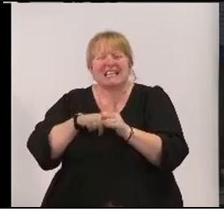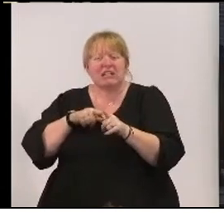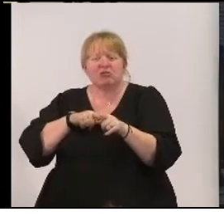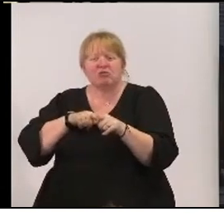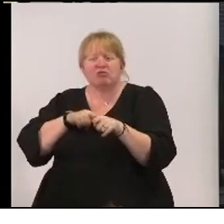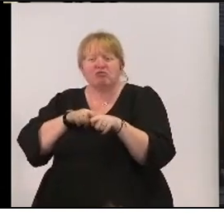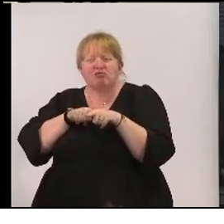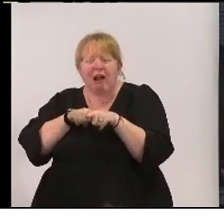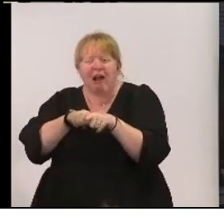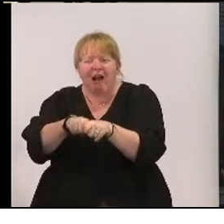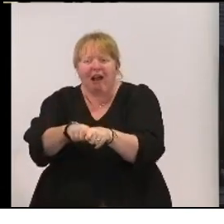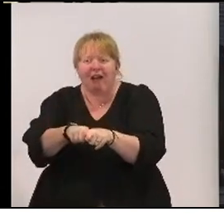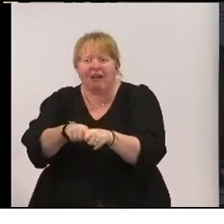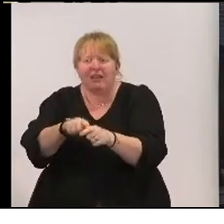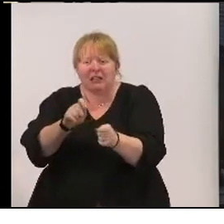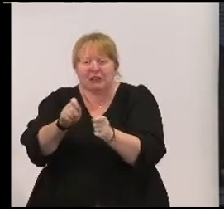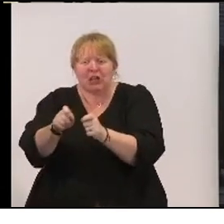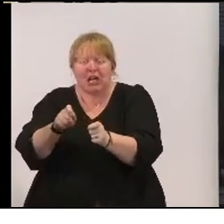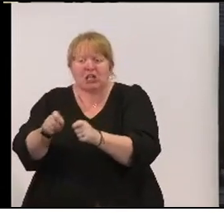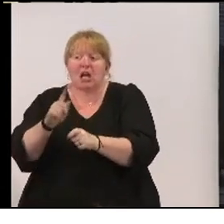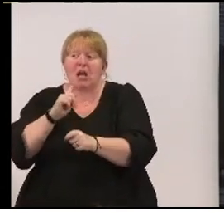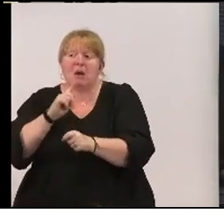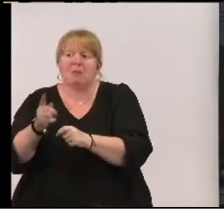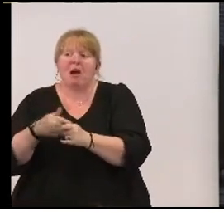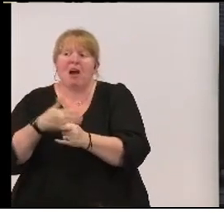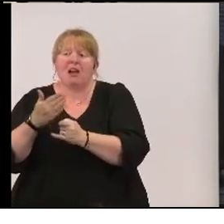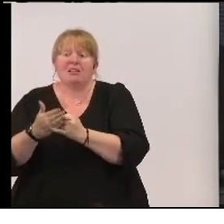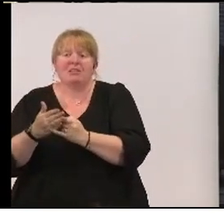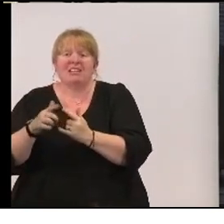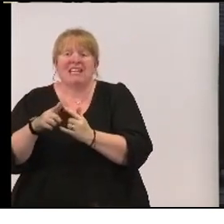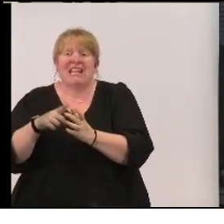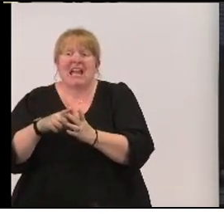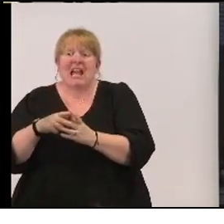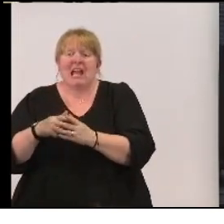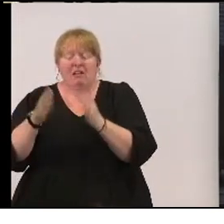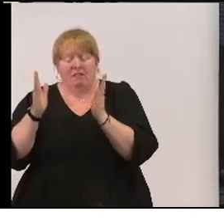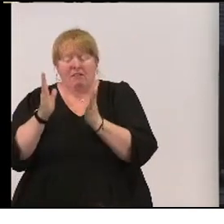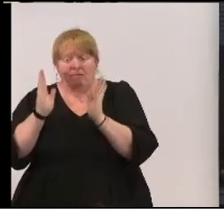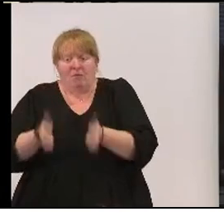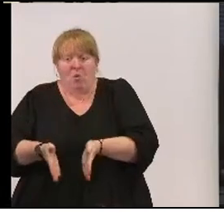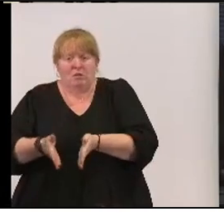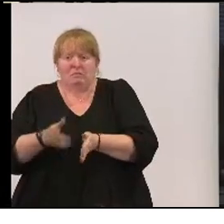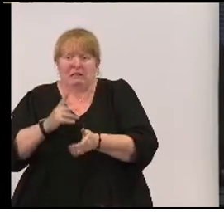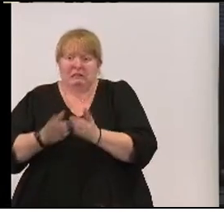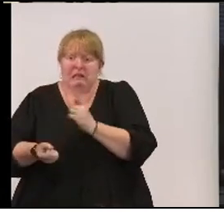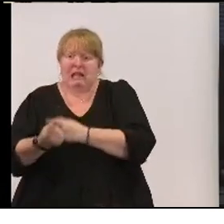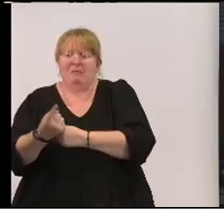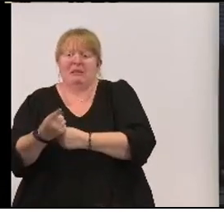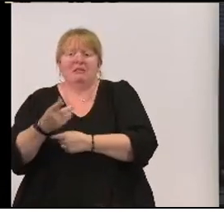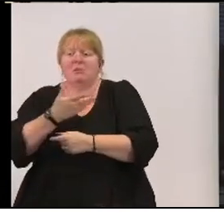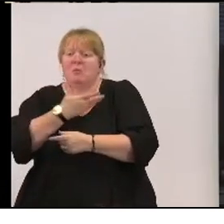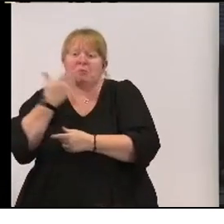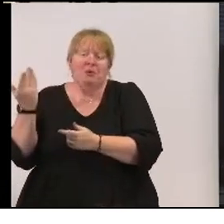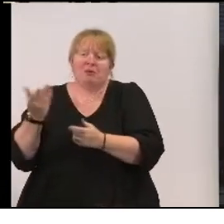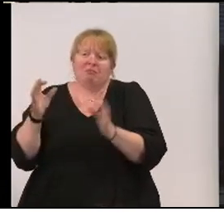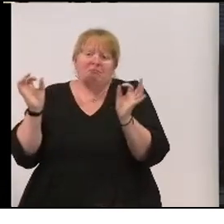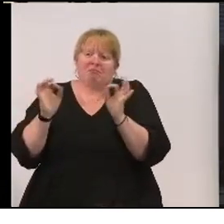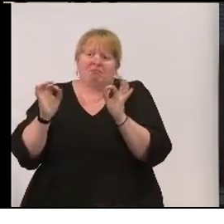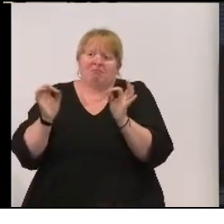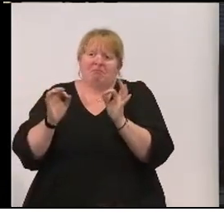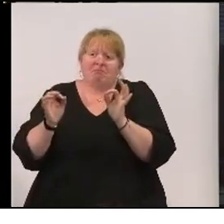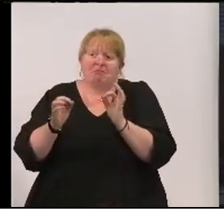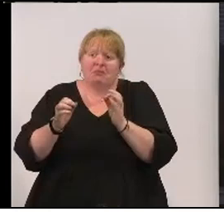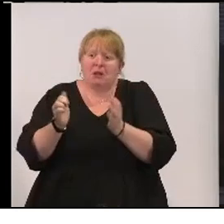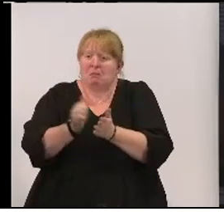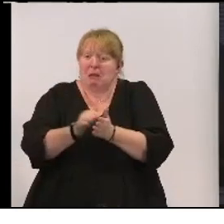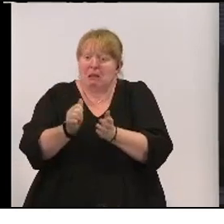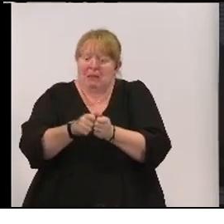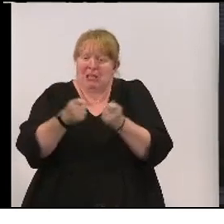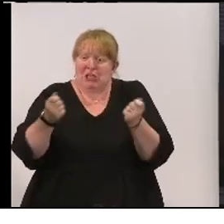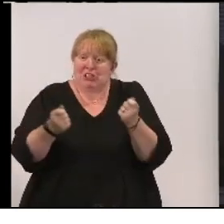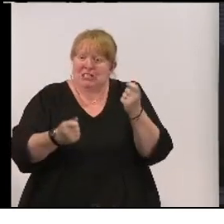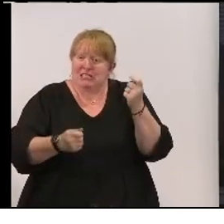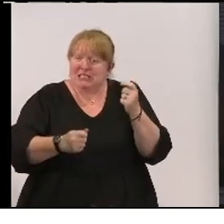publication and enforcement date of the EA we won't have any published standards.